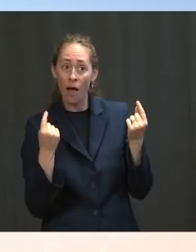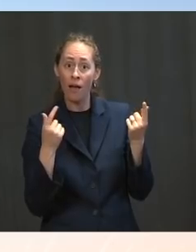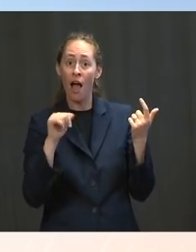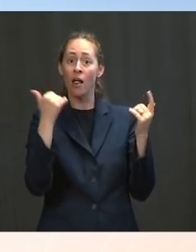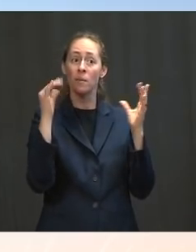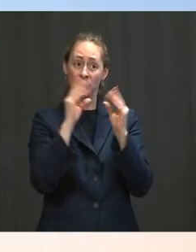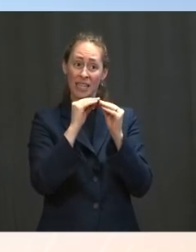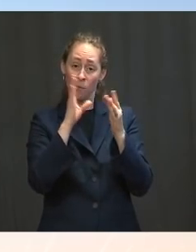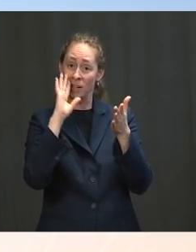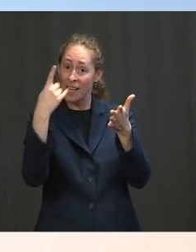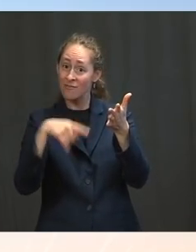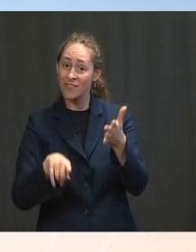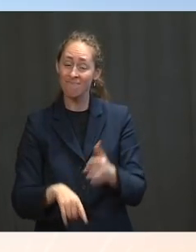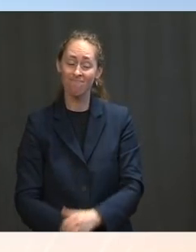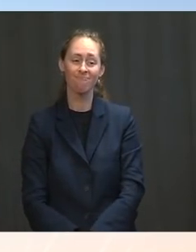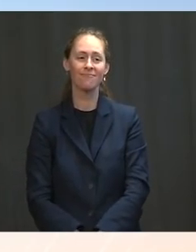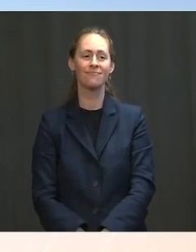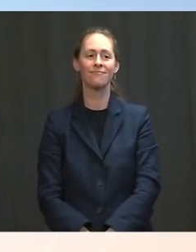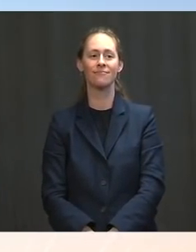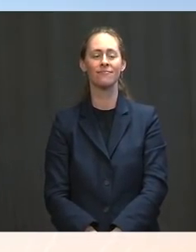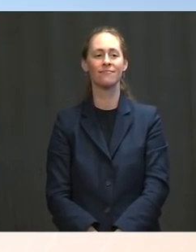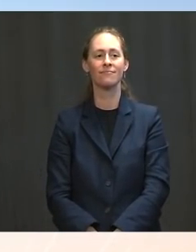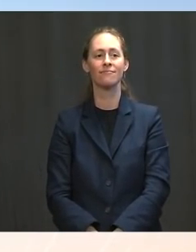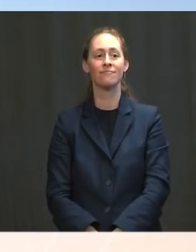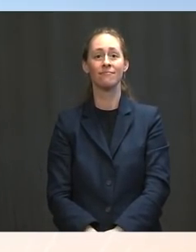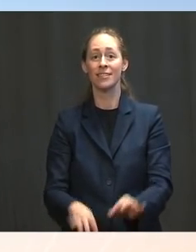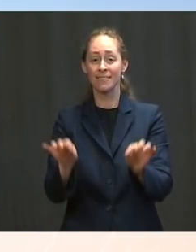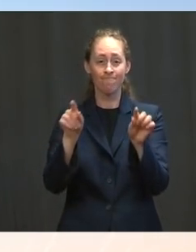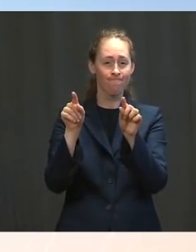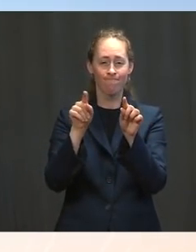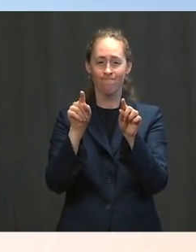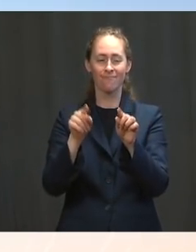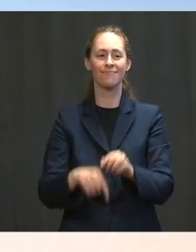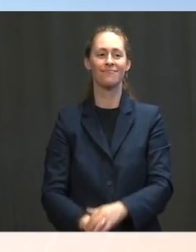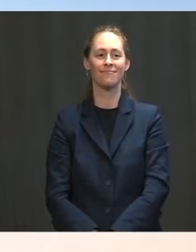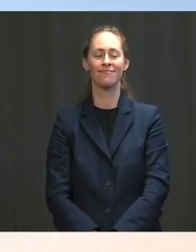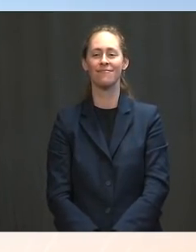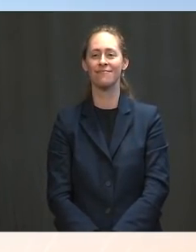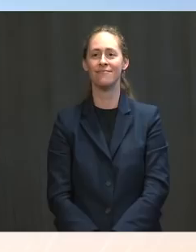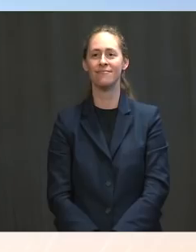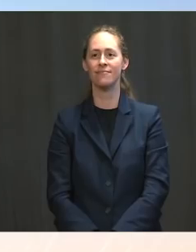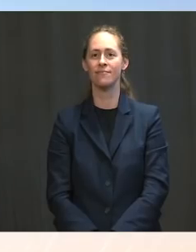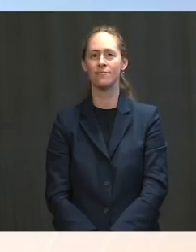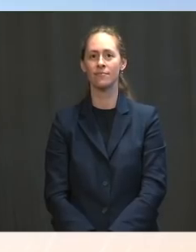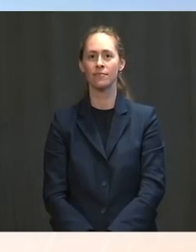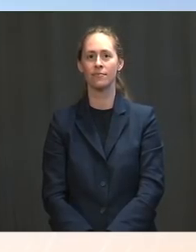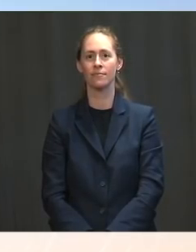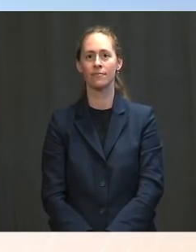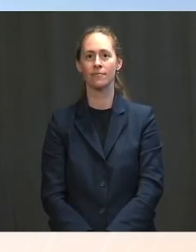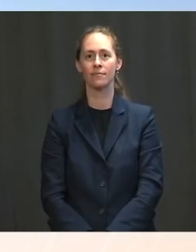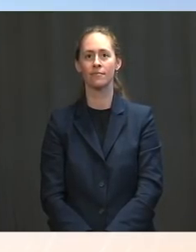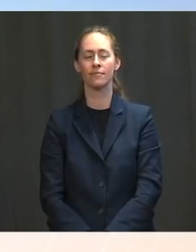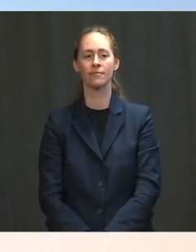The Press: Thank you, Jen. Ms. Psaki: Okay, go ahead, right there. Right there. The Press: Me? >> Ms. Psaki: Yep, go ahead. The Press: Thank you so much. Another foreign policy question, if I may.